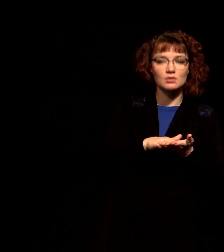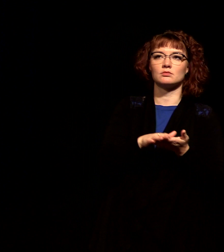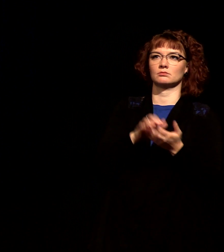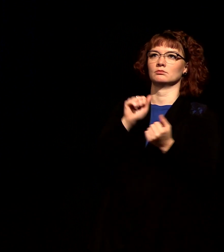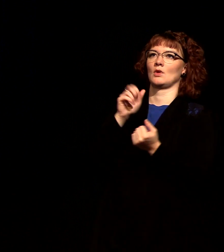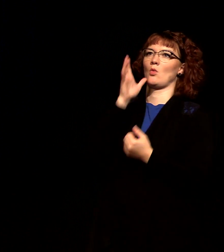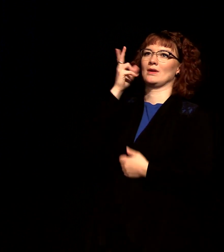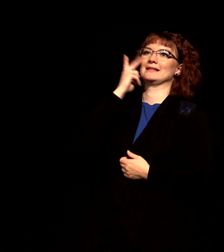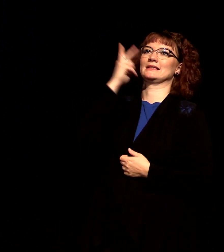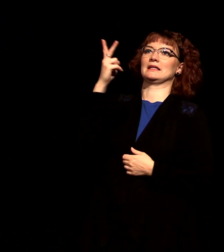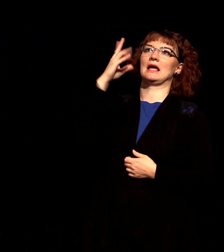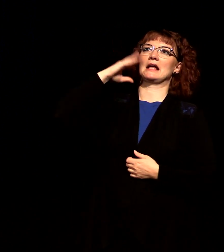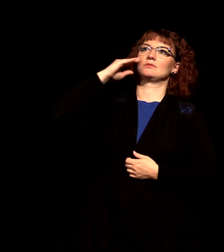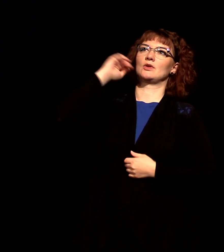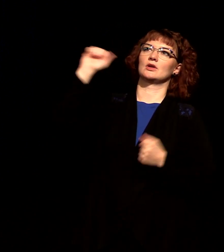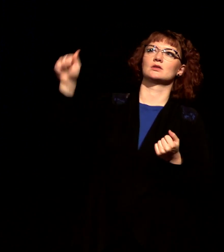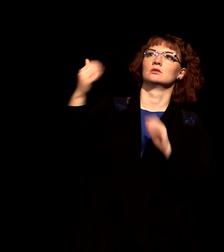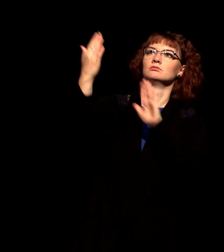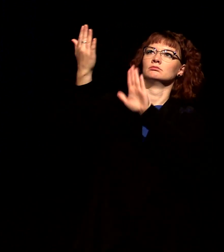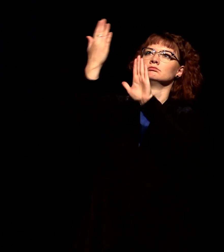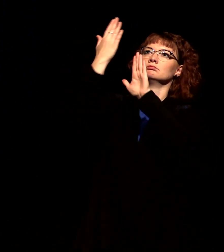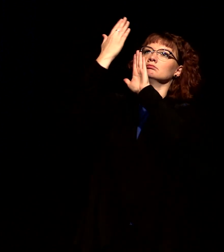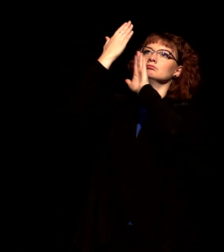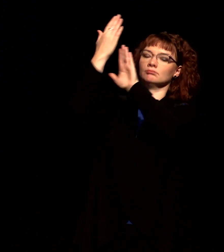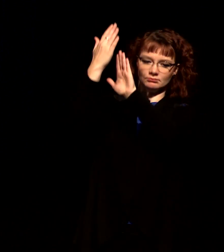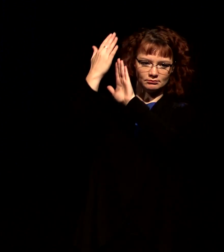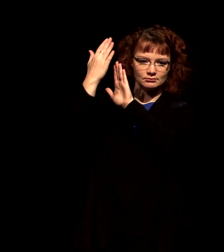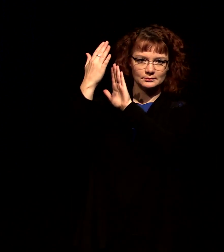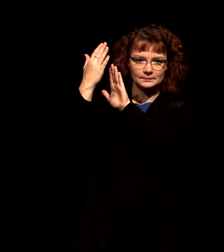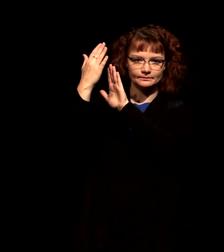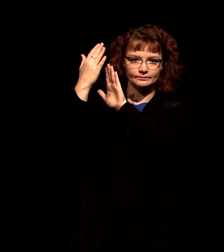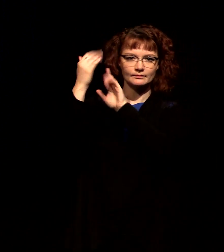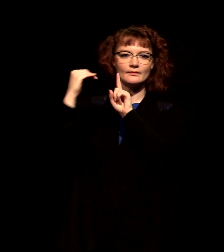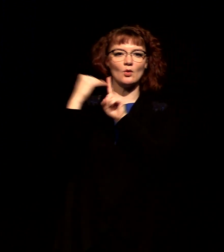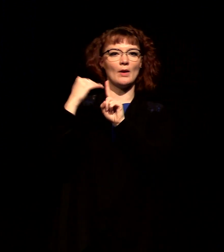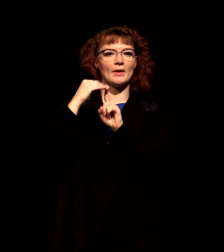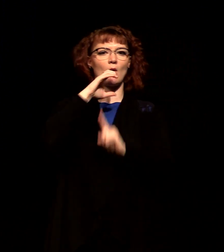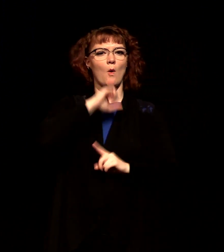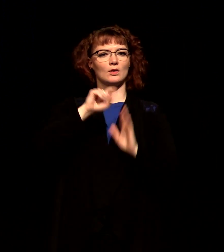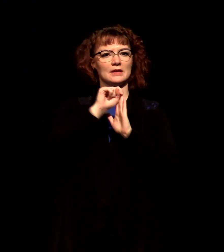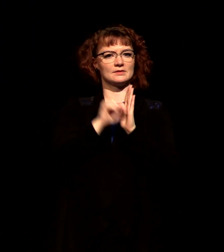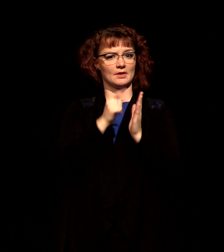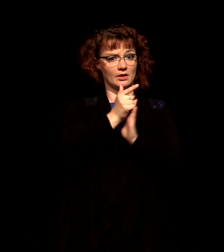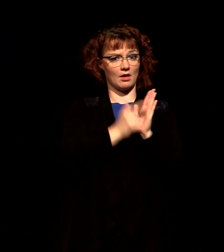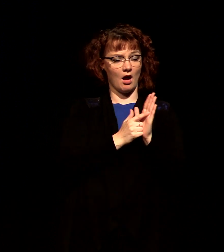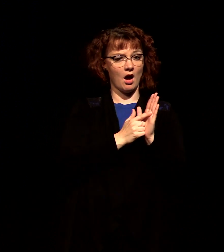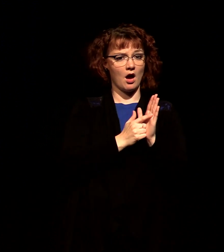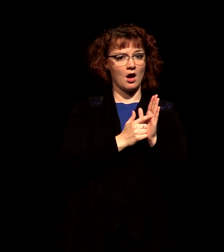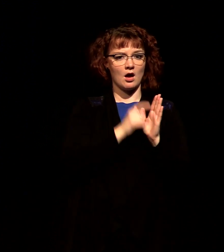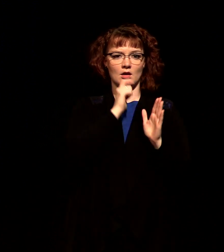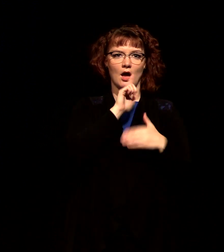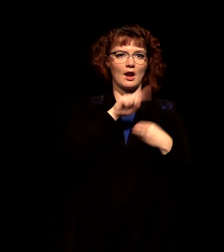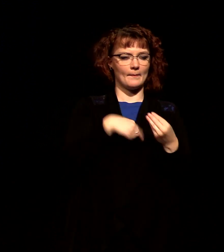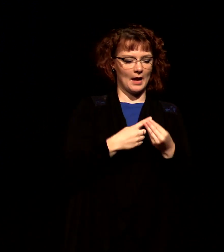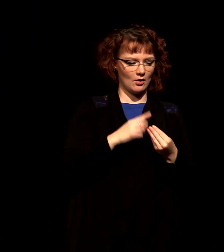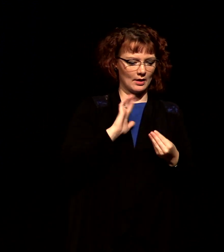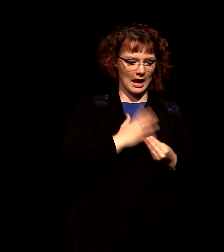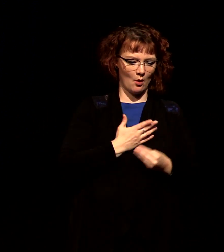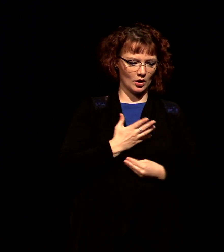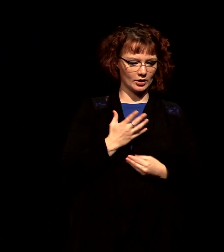will see Him face to face. It's a reminder, even in the Old Testament law, that it is not all about outward action, but